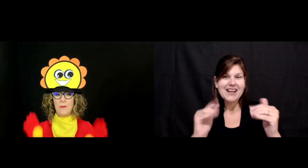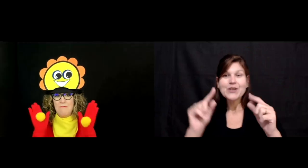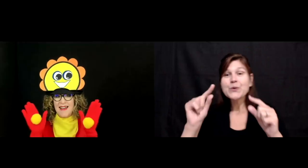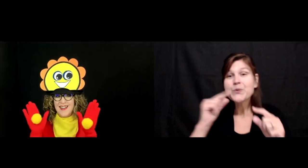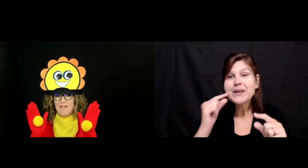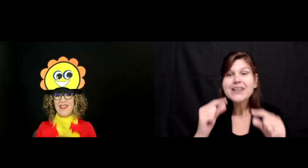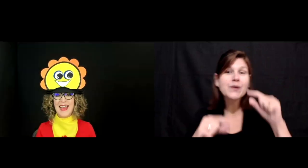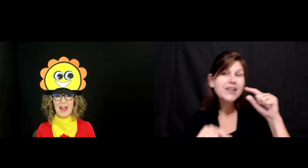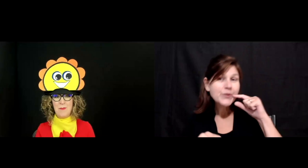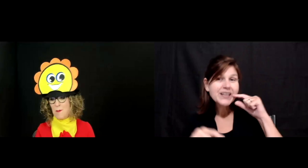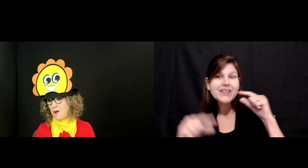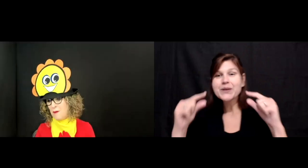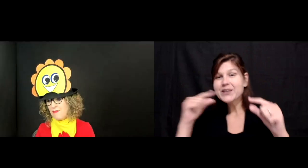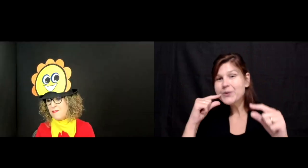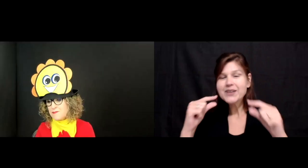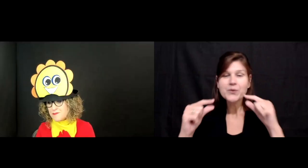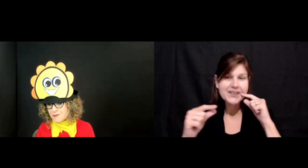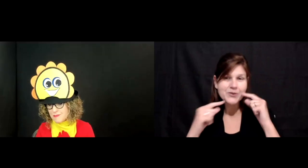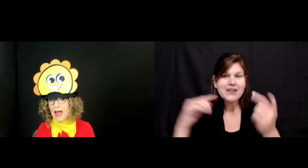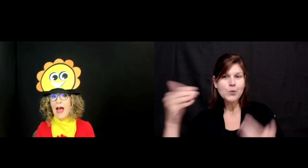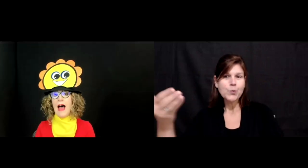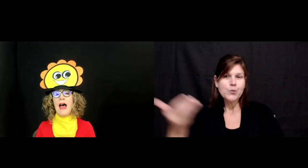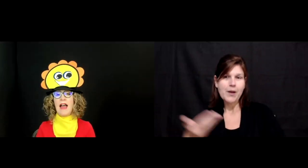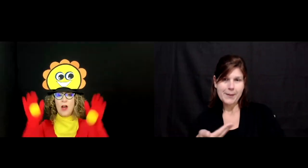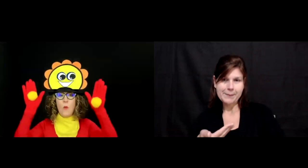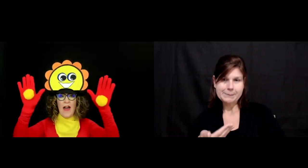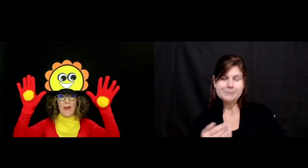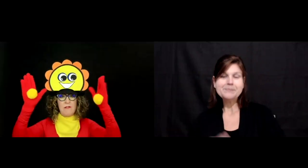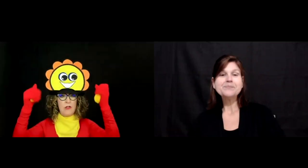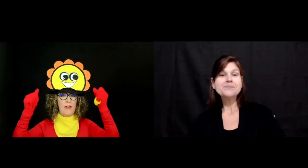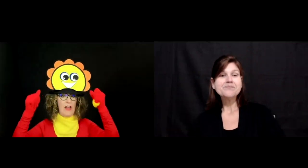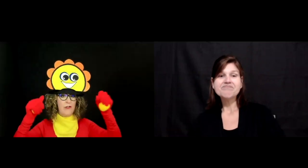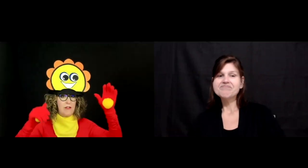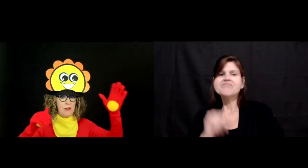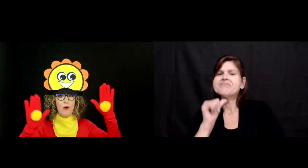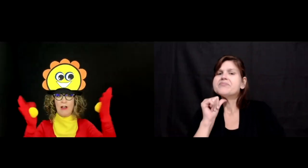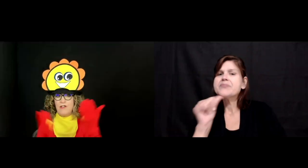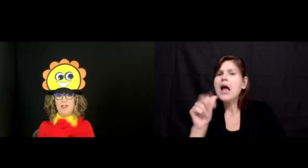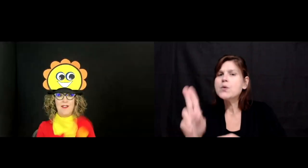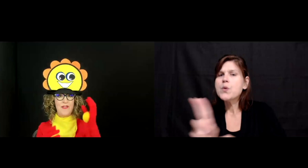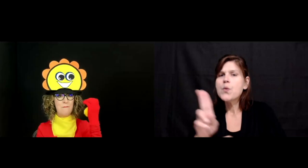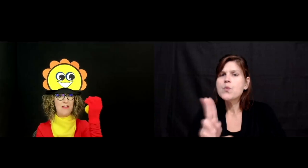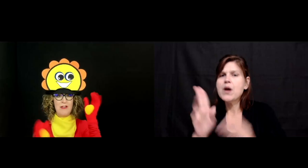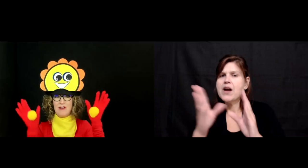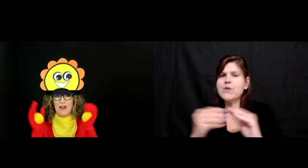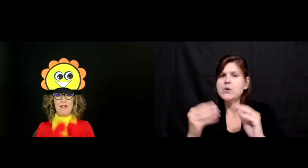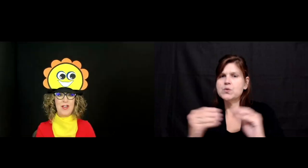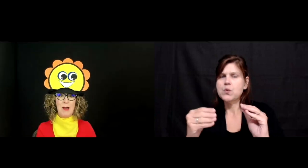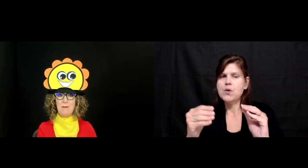with my red gloves and yellow pompoms. I don't wear those to do the actual story just 'cause they're a bit too difficult to cope with